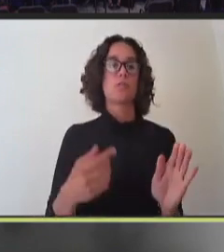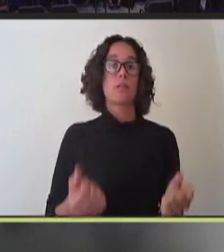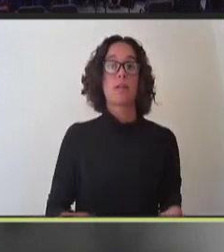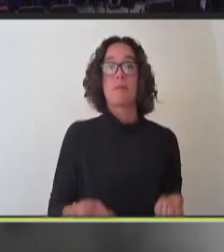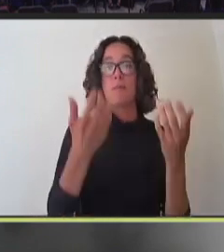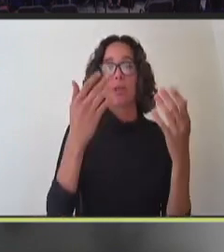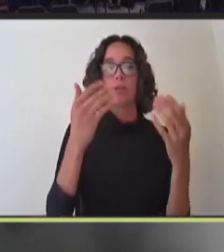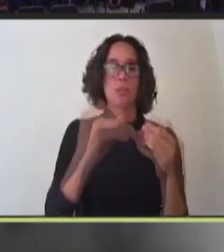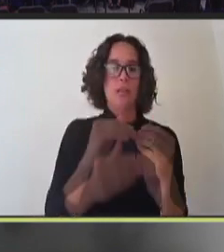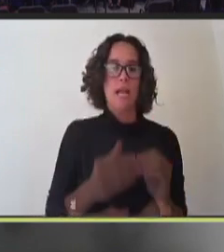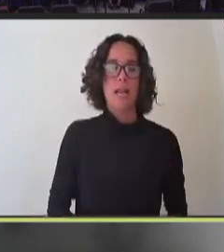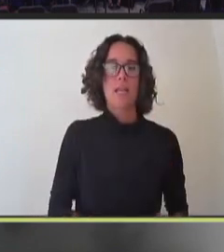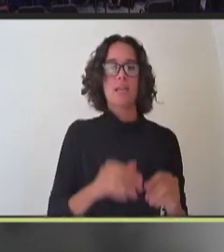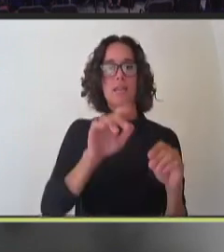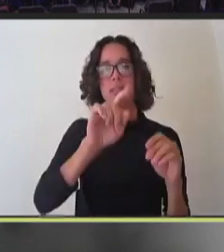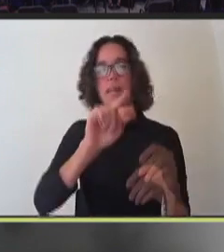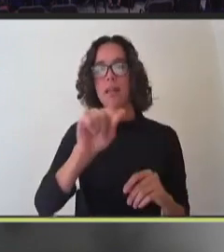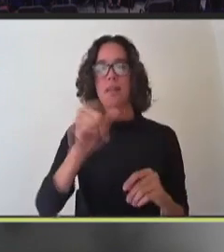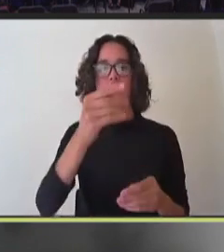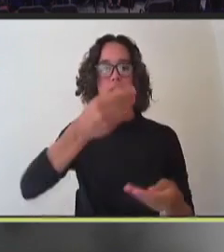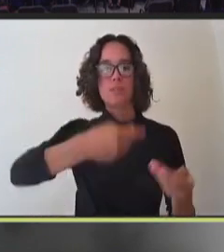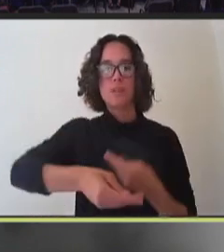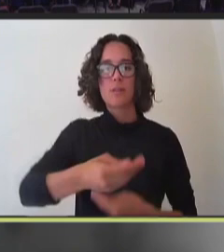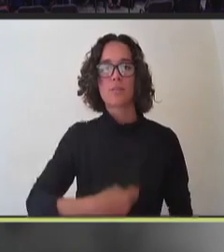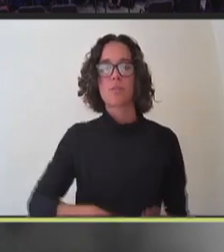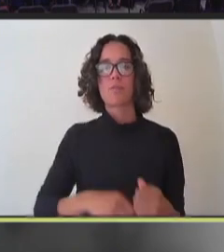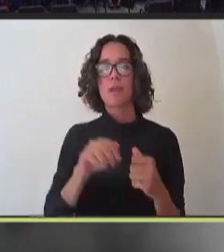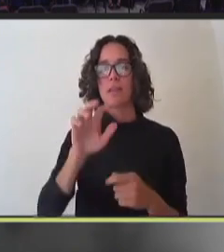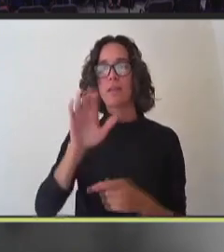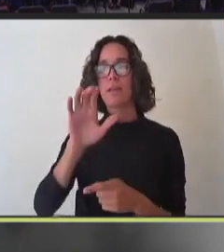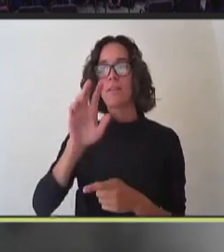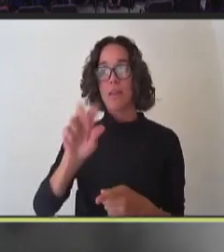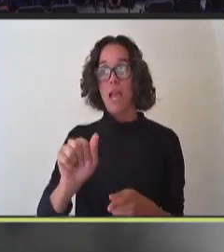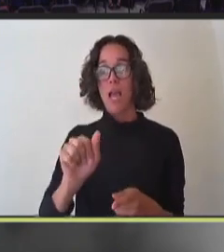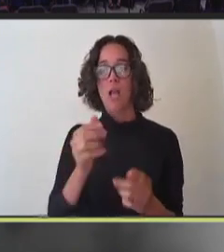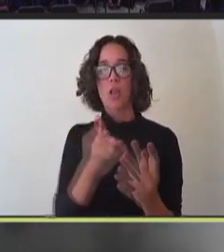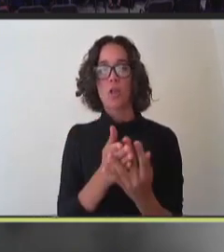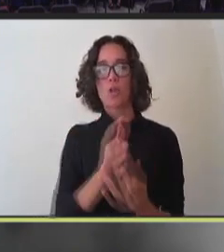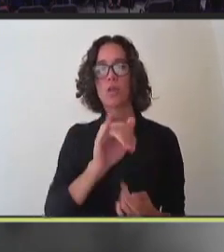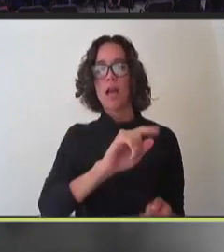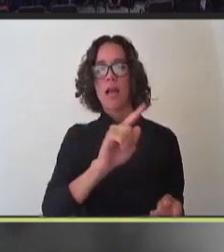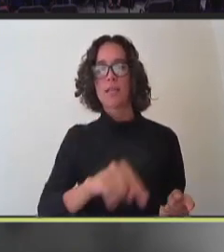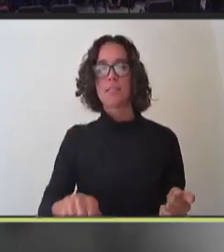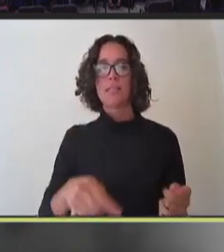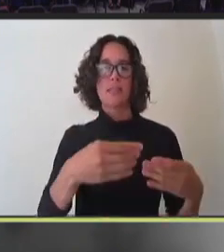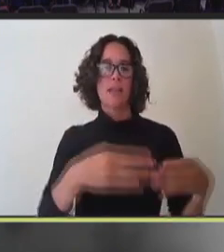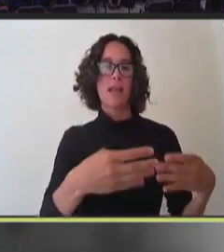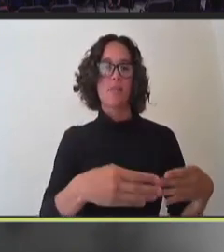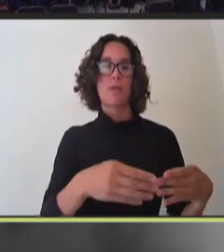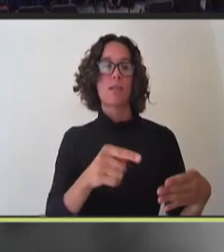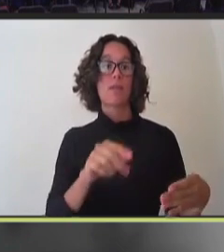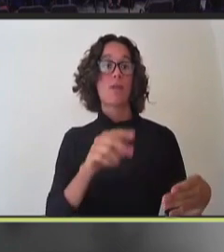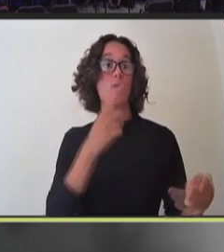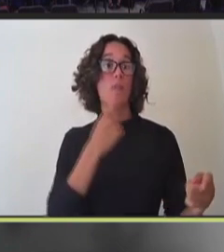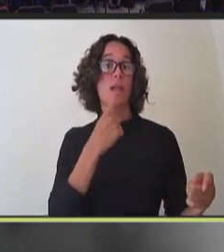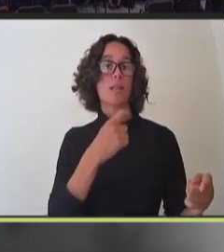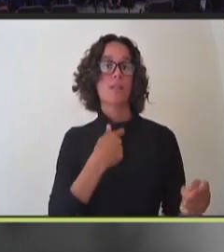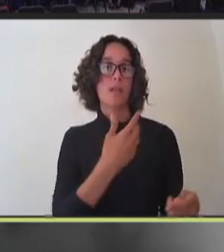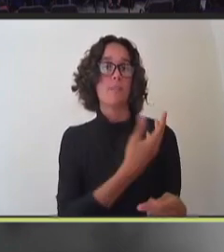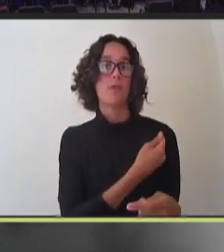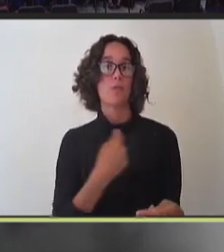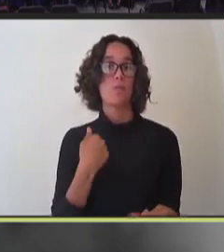with the VA through the IZ Gateway. The values in red are immunizations that we import each month